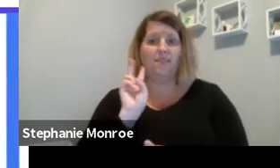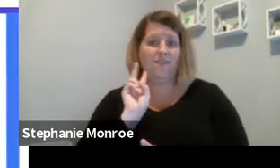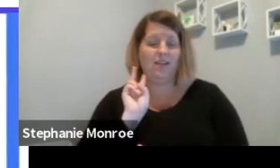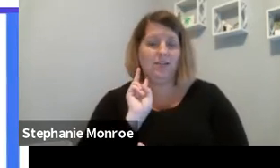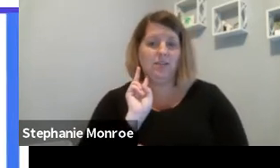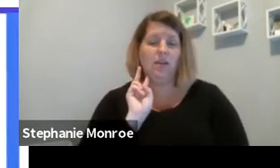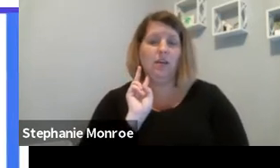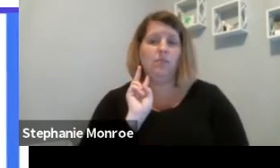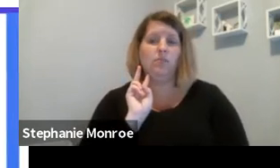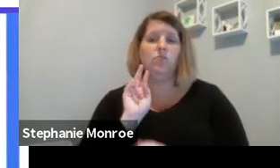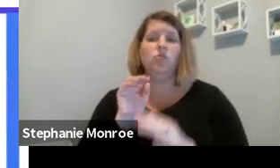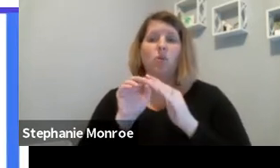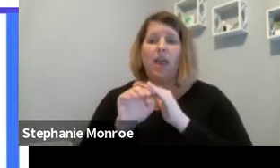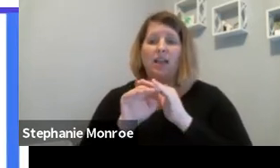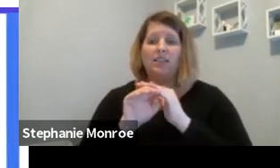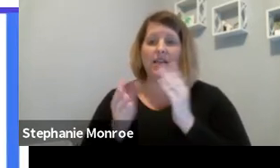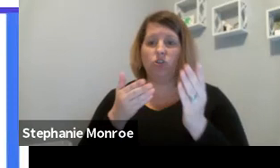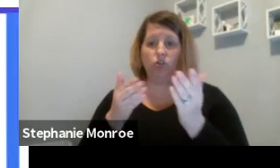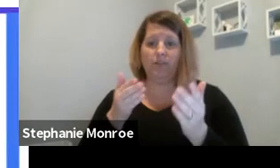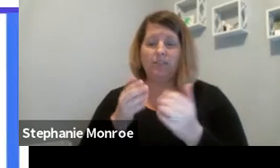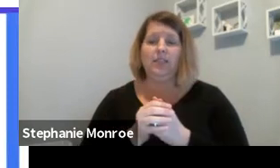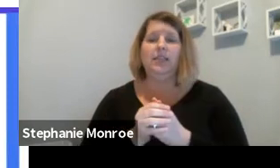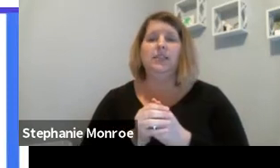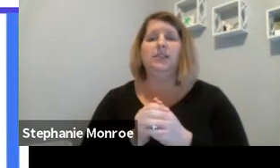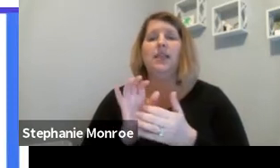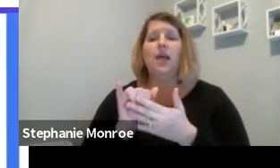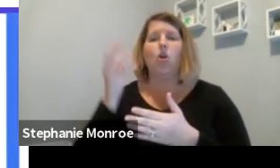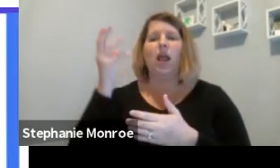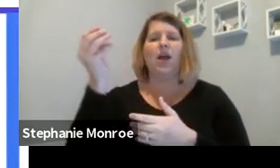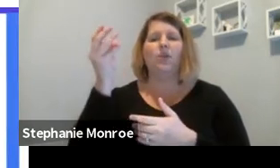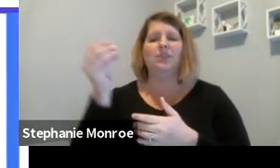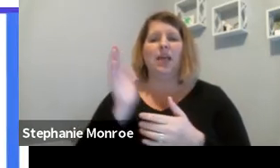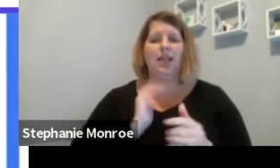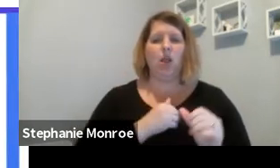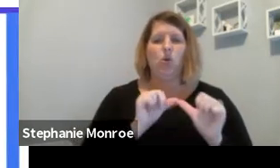to access services that are outside the agency.